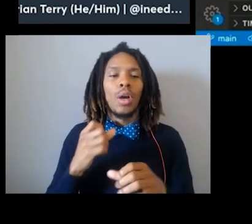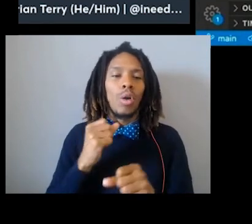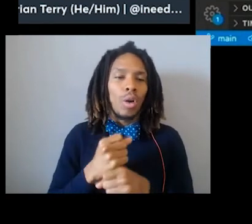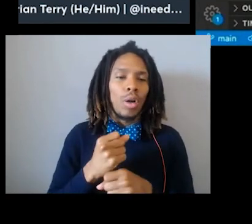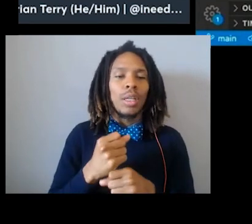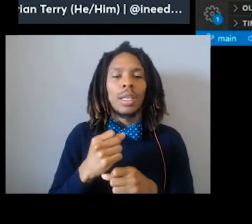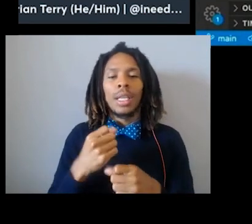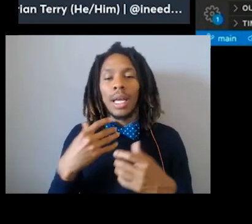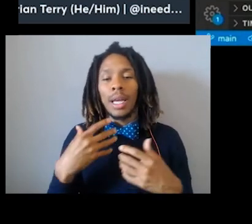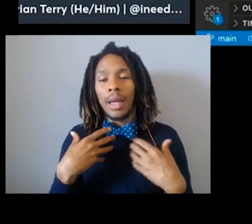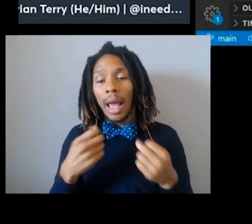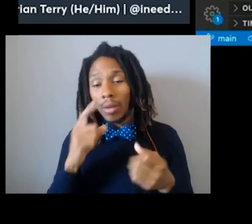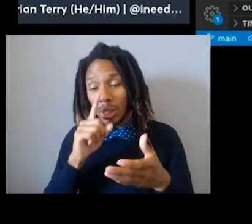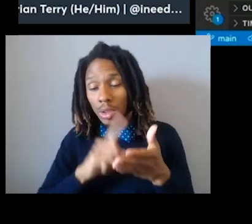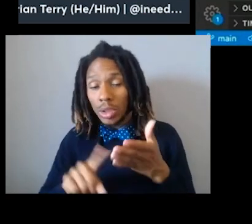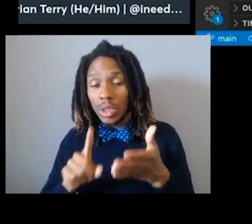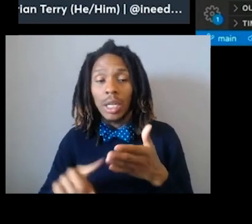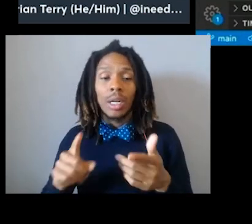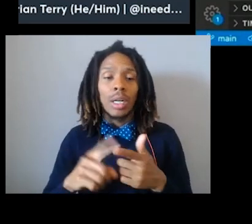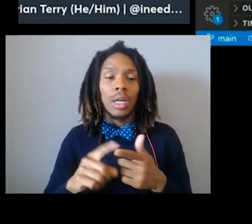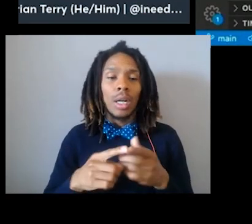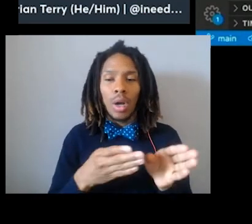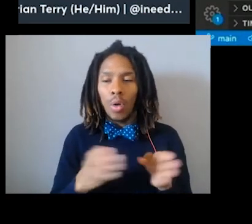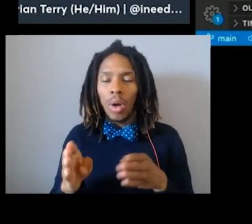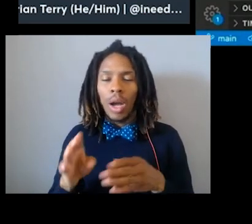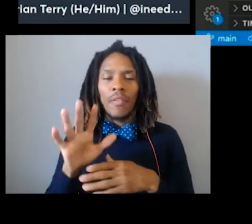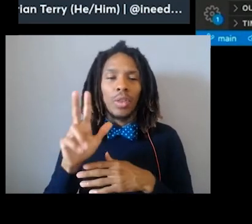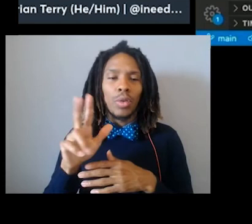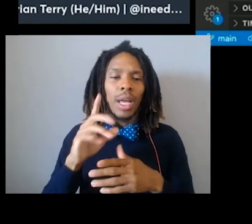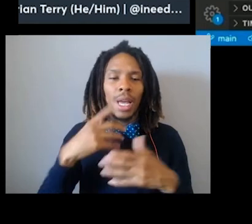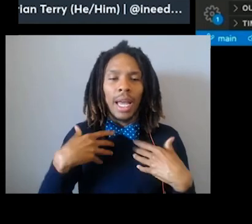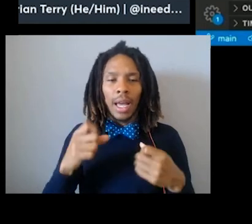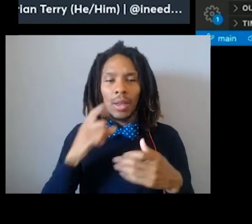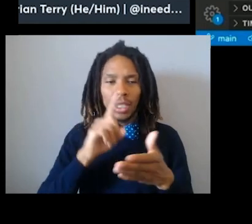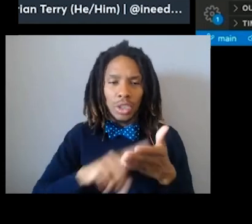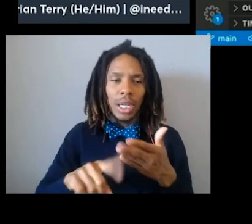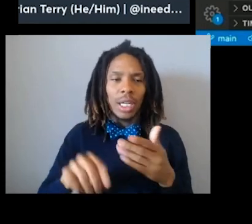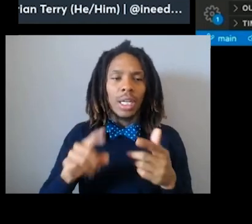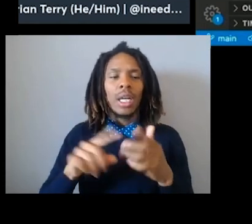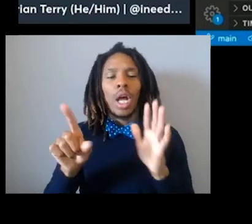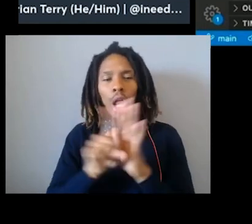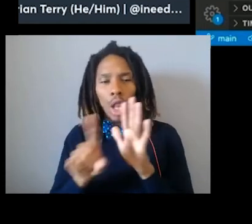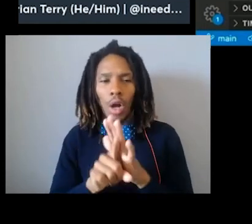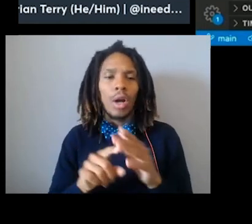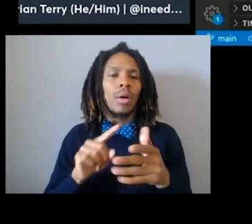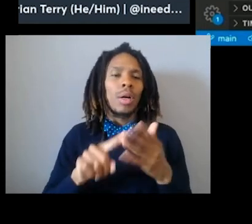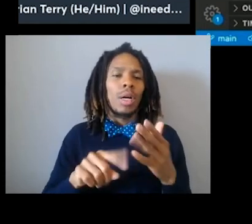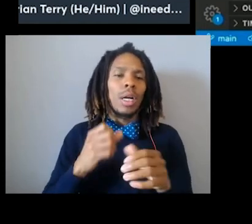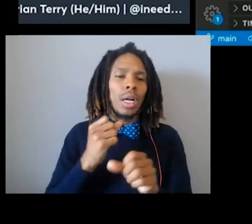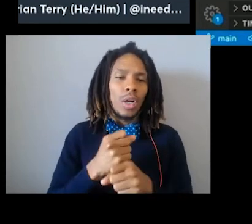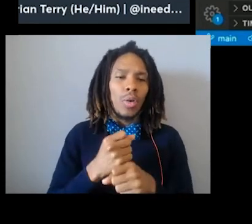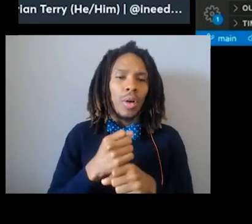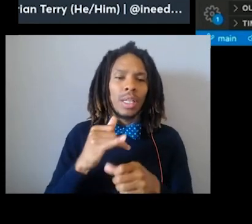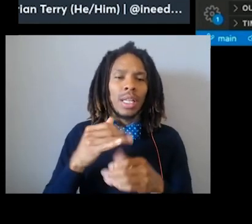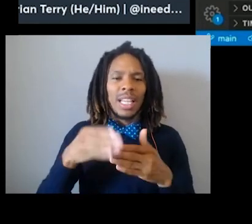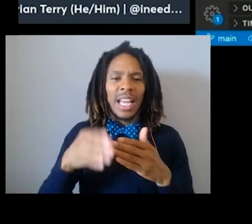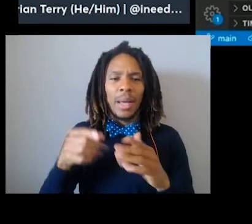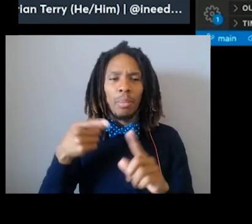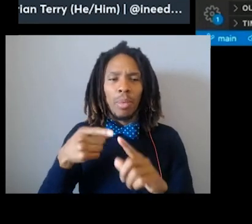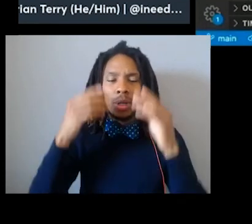the Route 53 Health Check, the alarm, and then it'll create the event for global endpoint. Okay, cool.